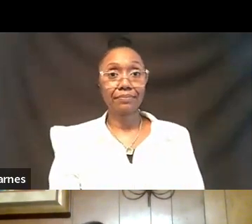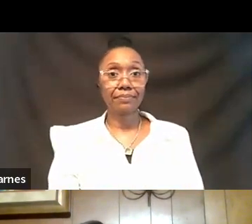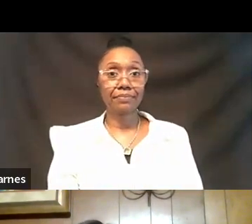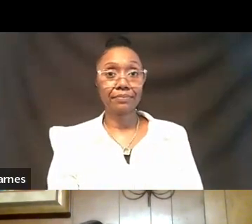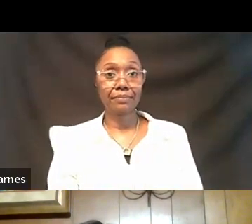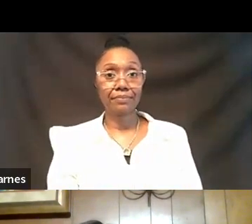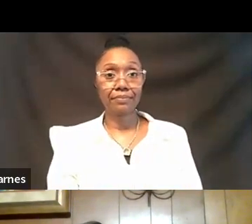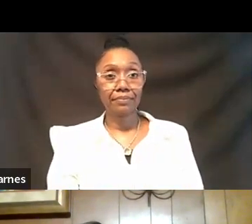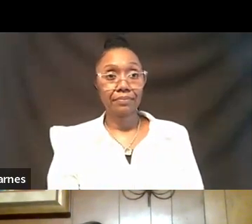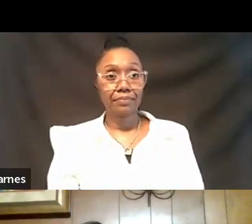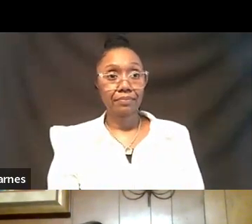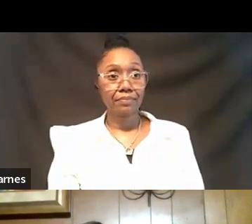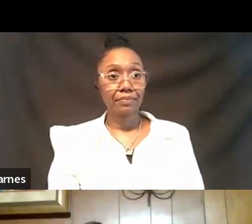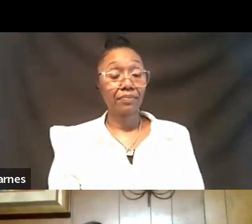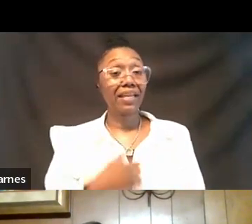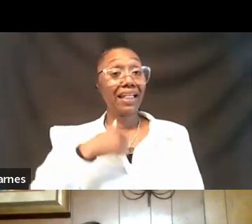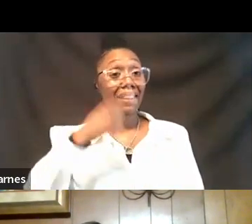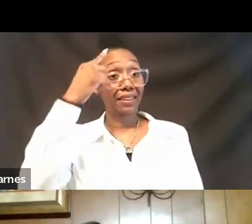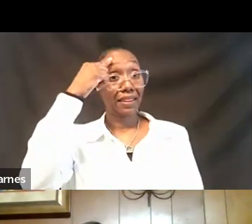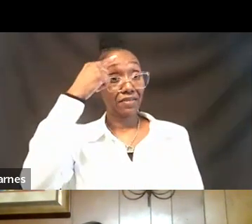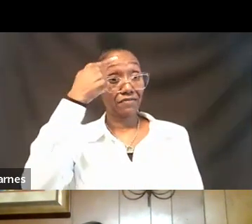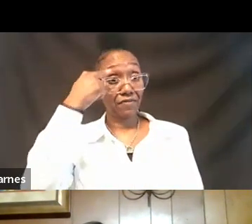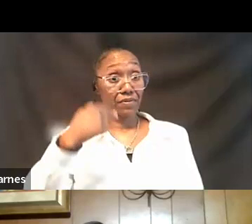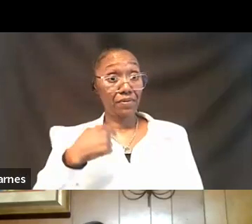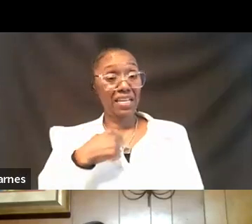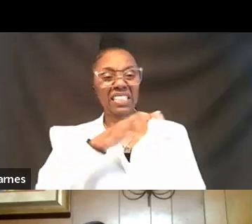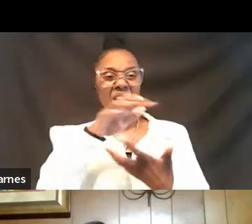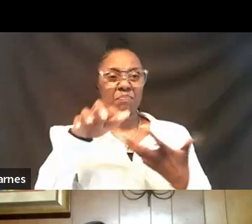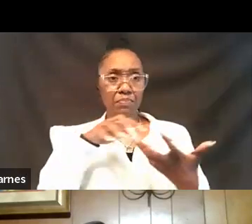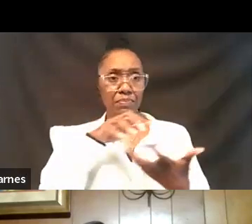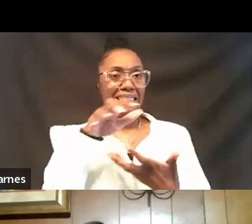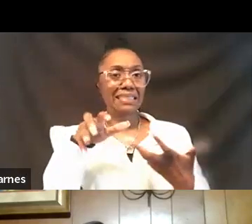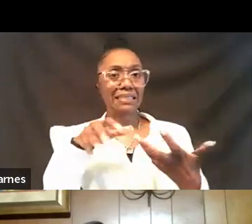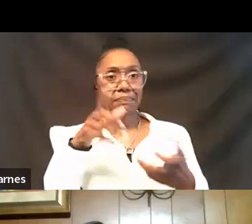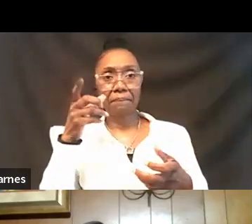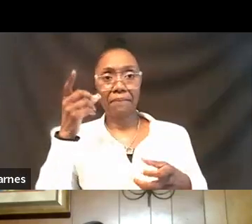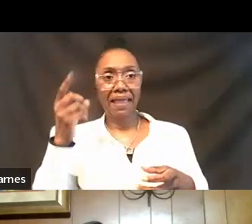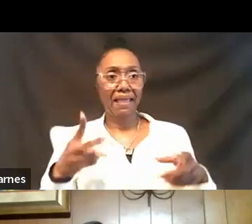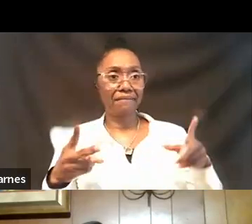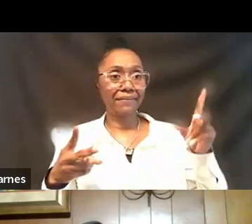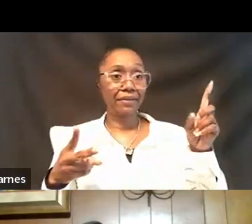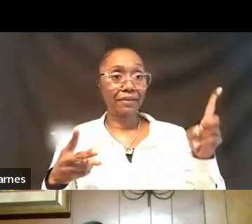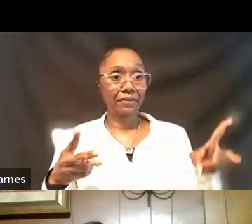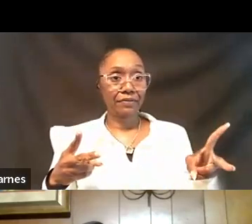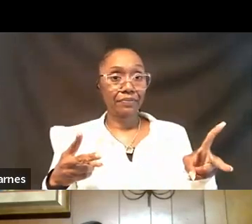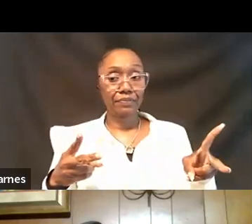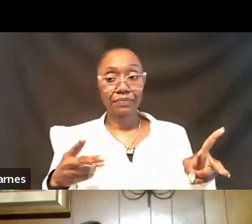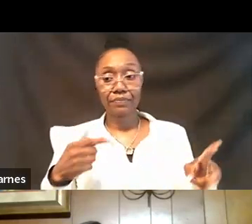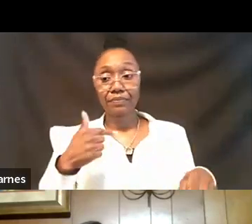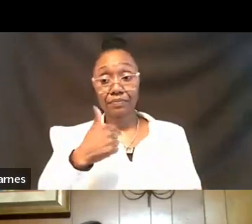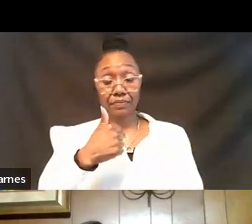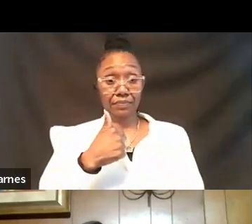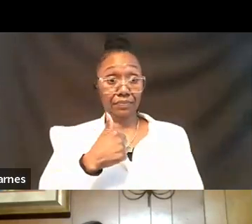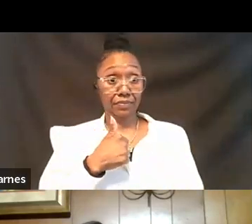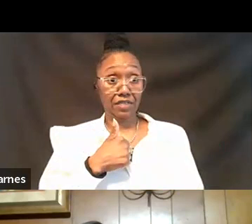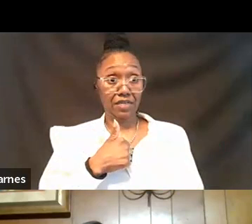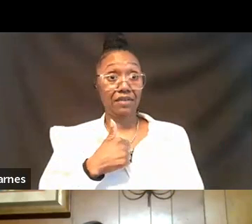I think for me personally it is a mix of both because I am the one mainly advocating for myself.